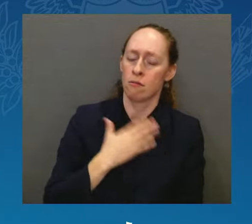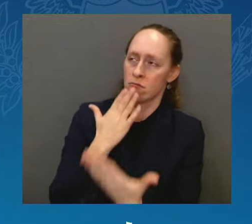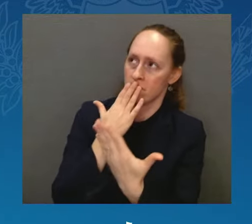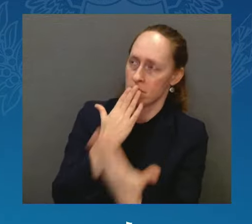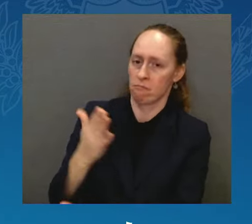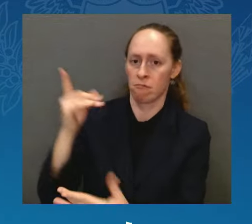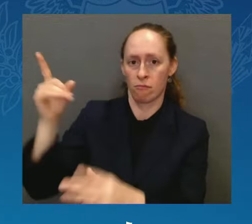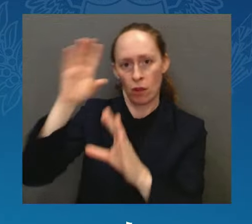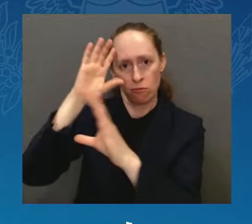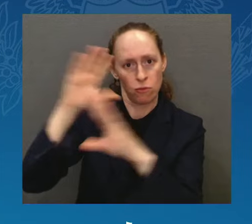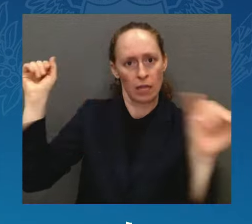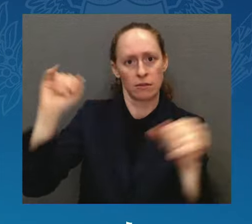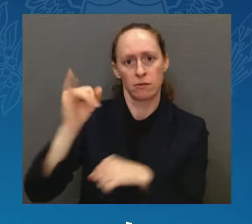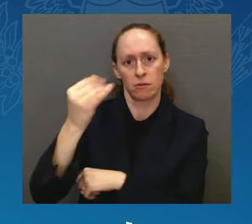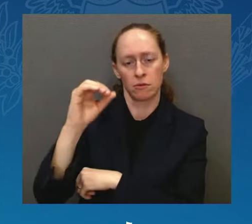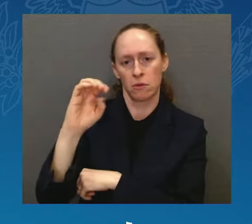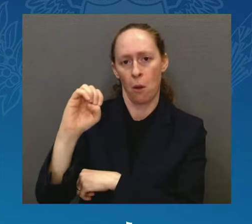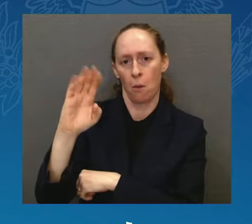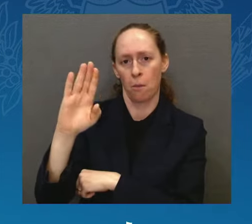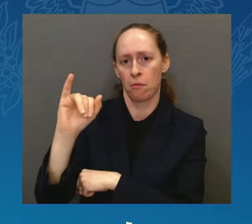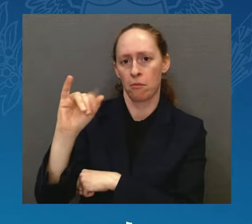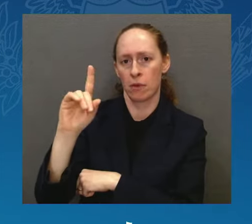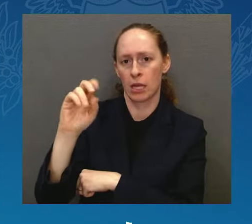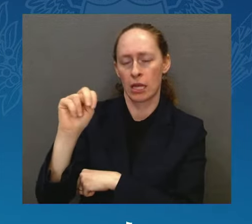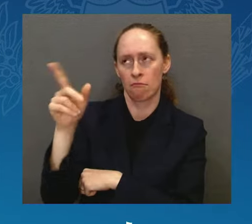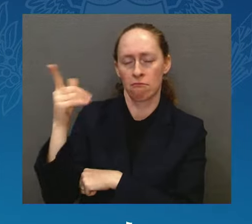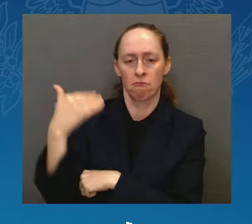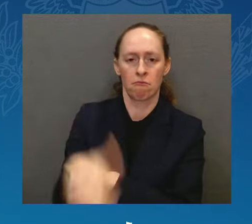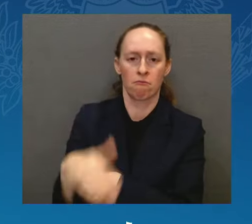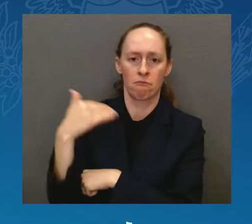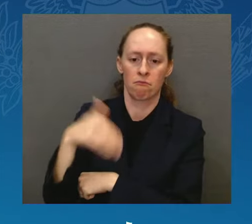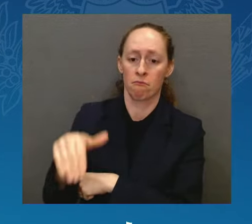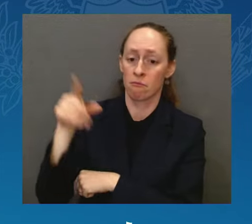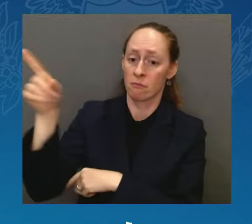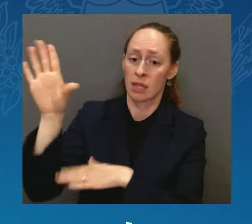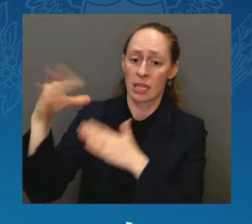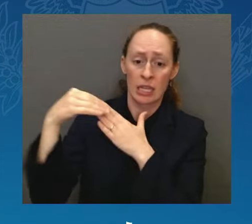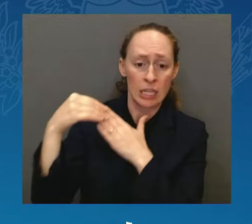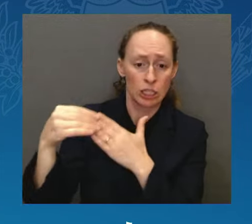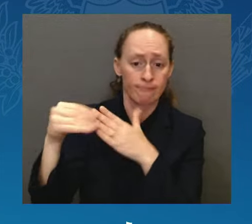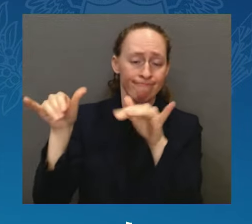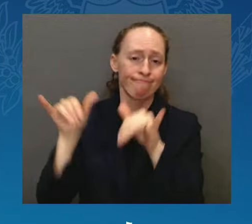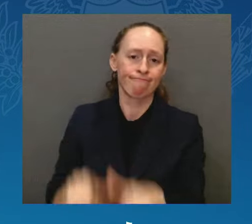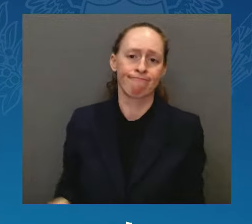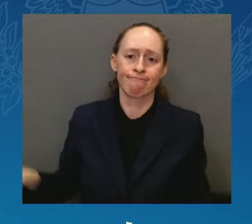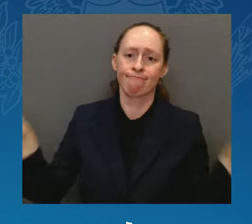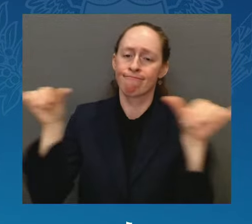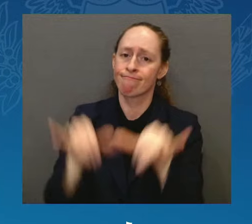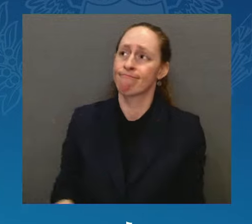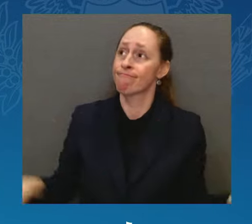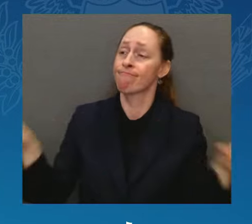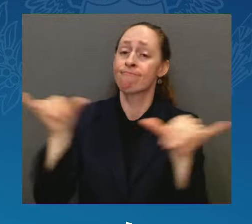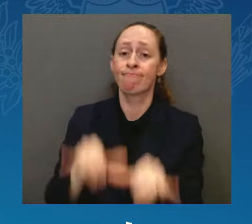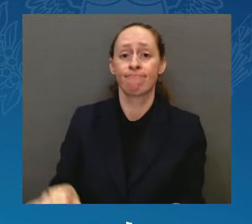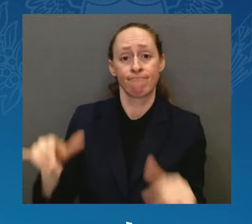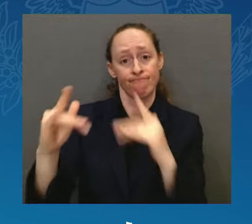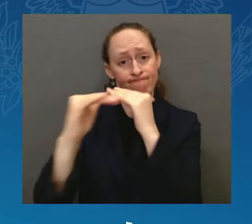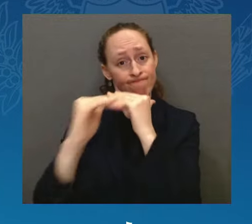Throughout, he has, as he always does, demonstrated strength, compassion, and moral clarity.